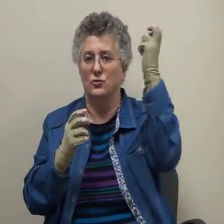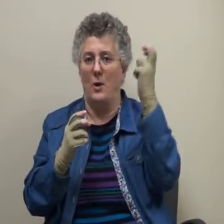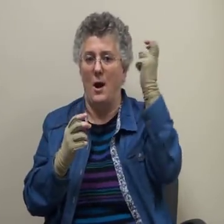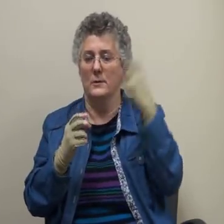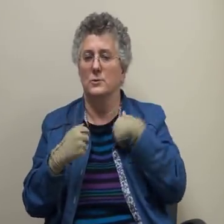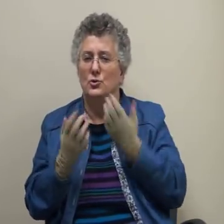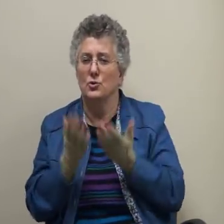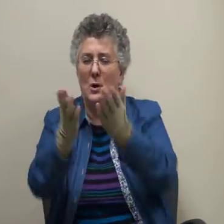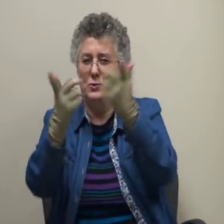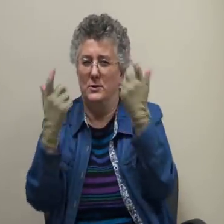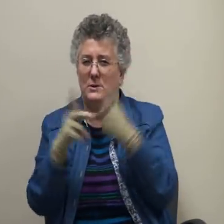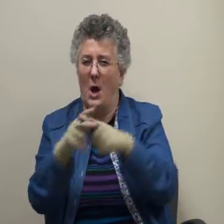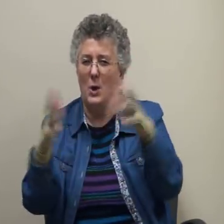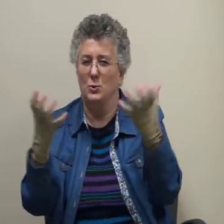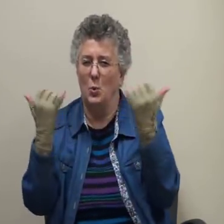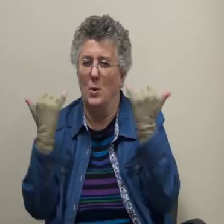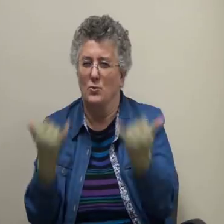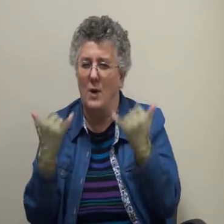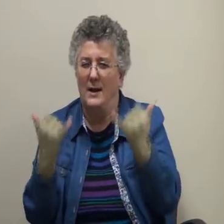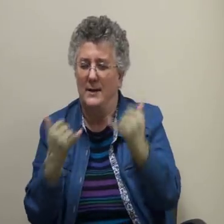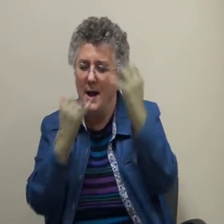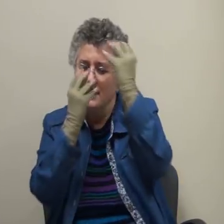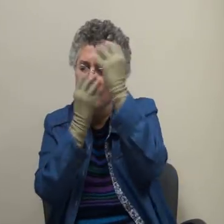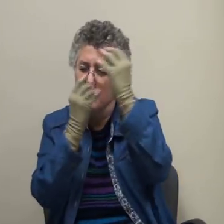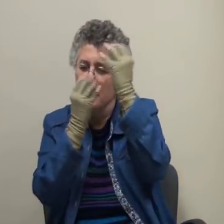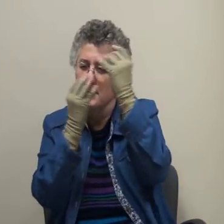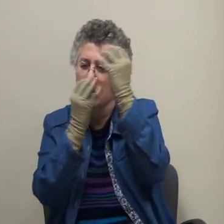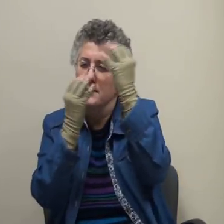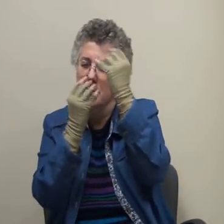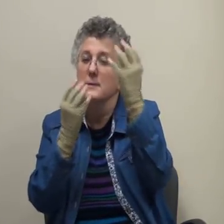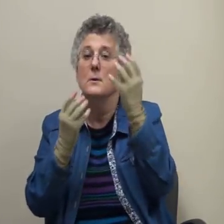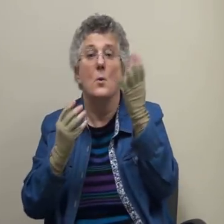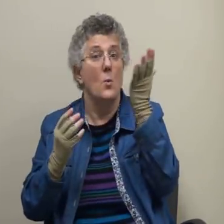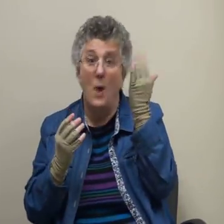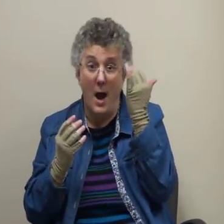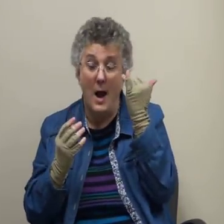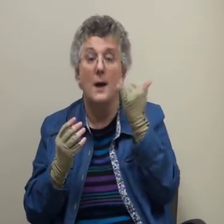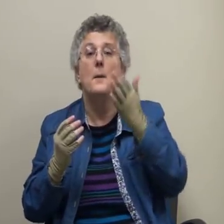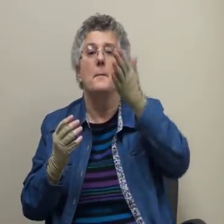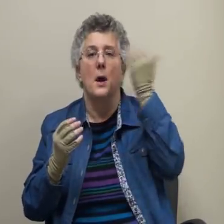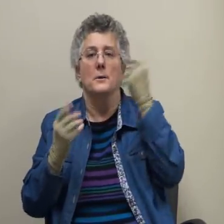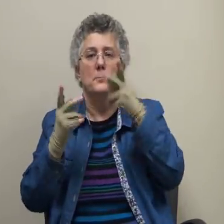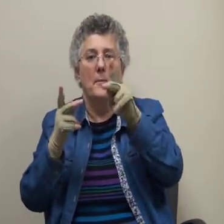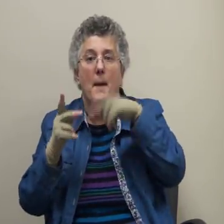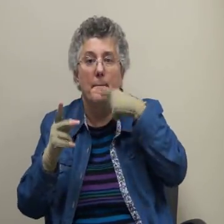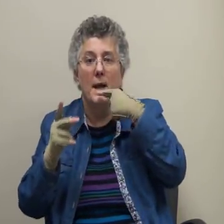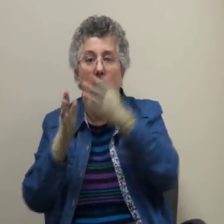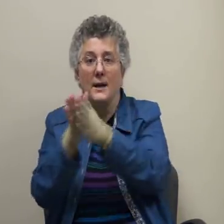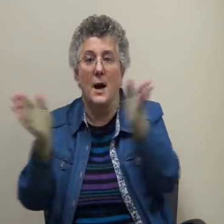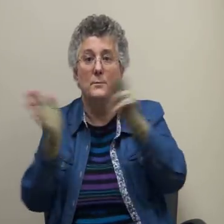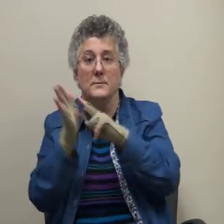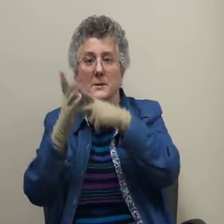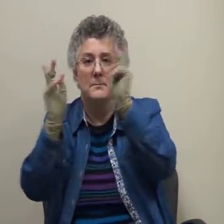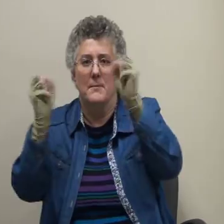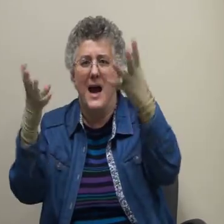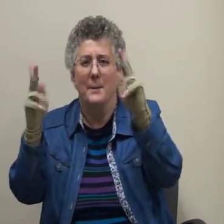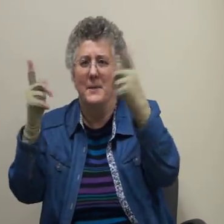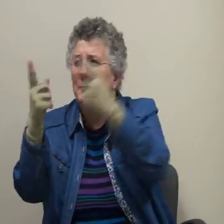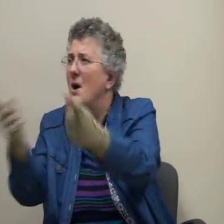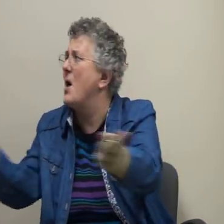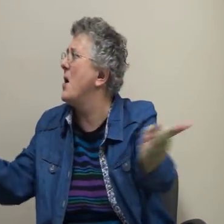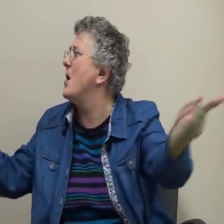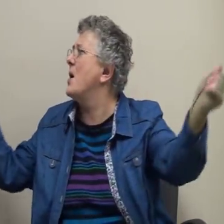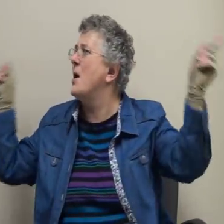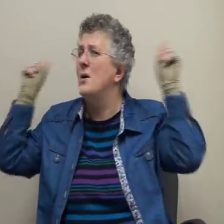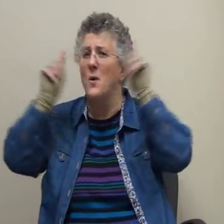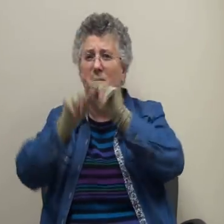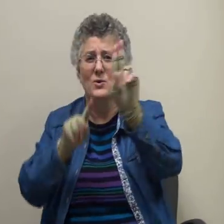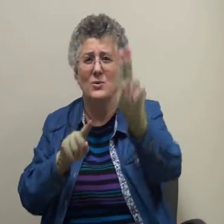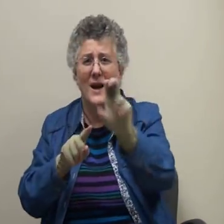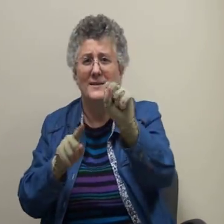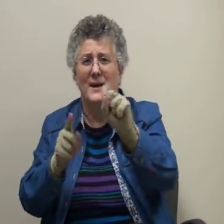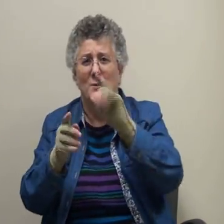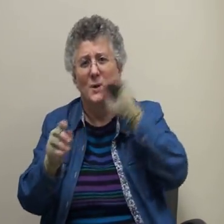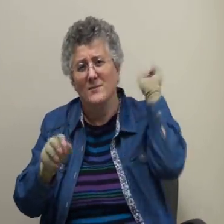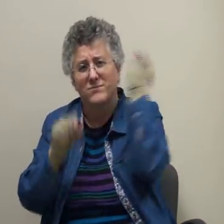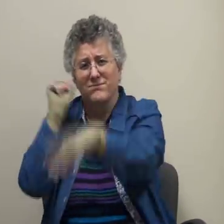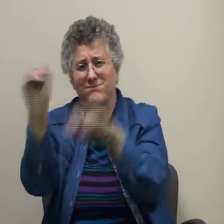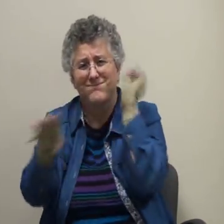I encourage you to start thinking today because this announcement is public so people throughout the U.S. will be sending their opinions.